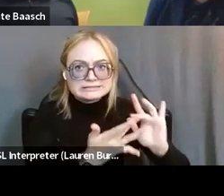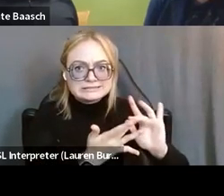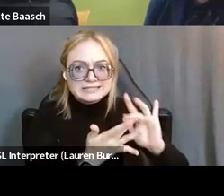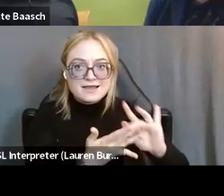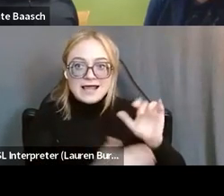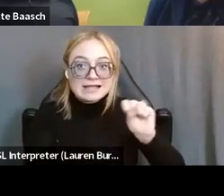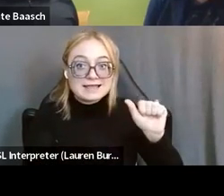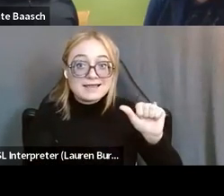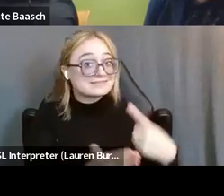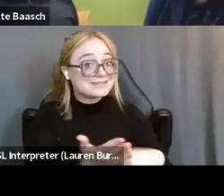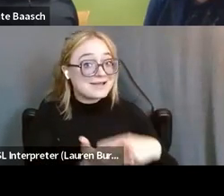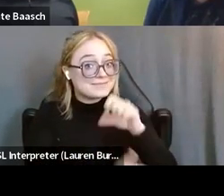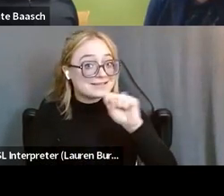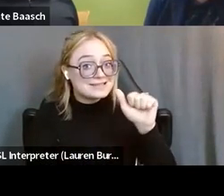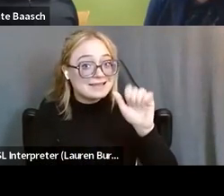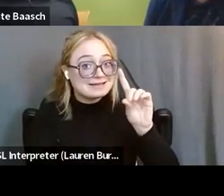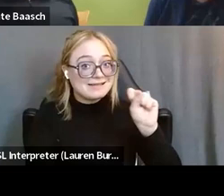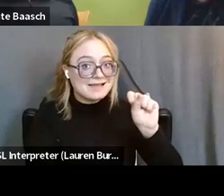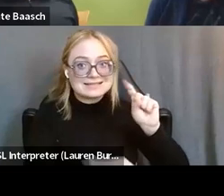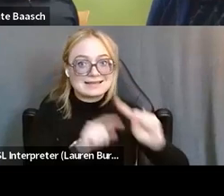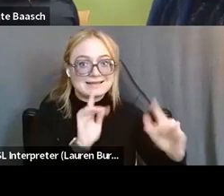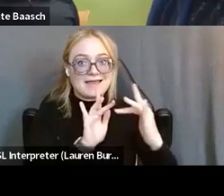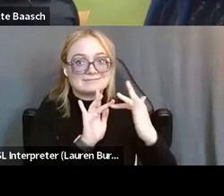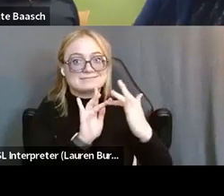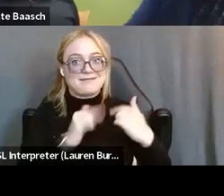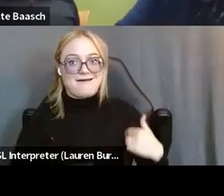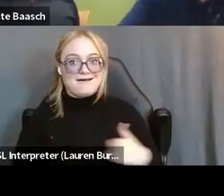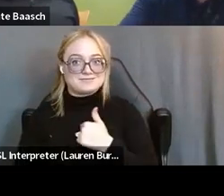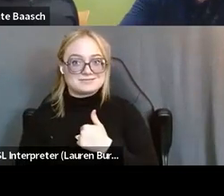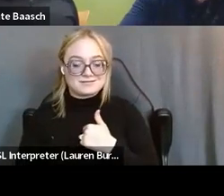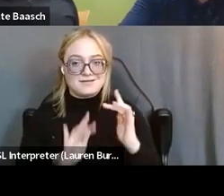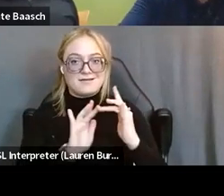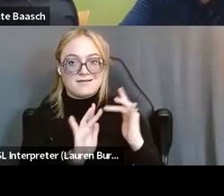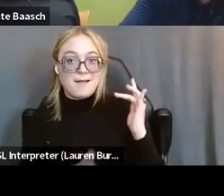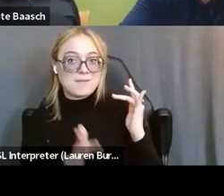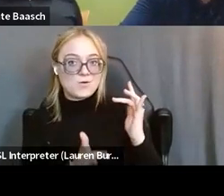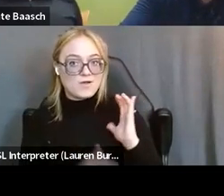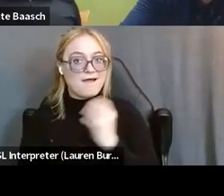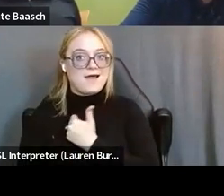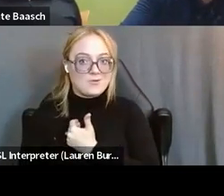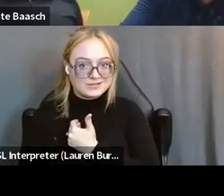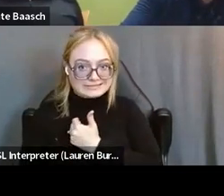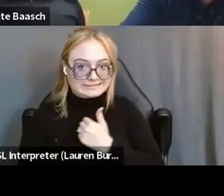it's that SSA and DVS can't get in touch with us. So it's important sort of have those meetings and that set aside time to talk about